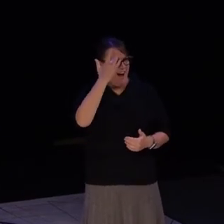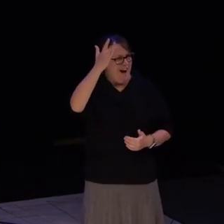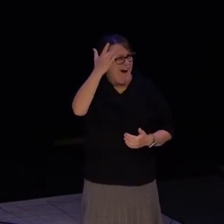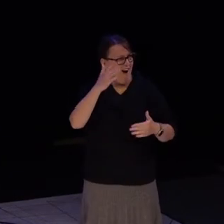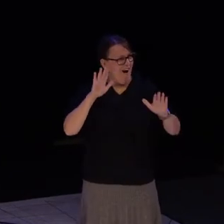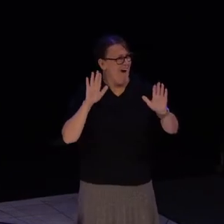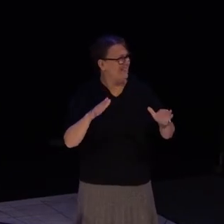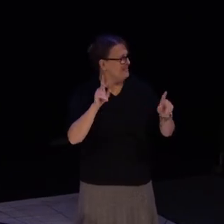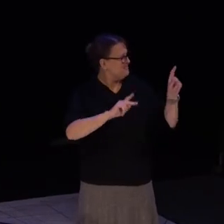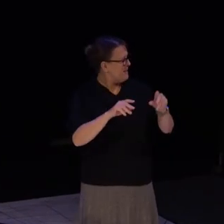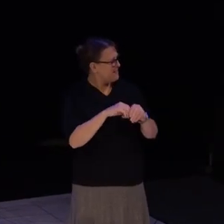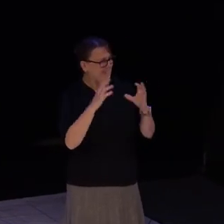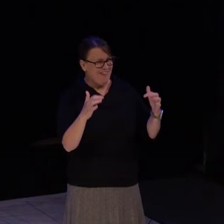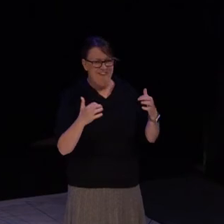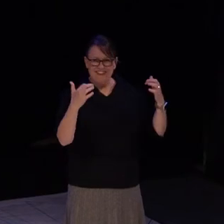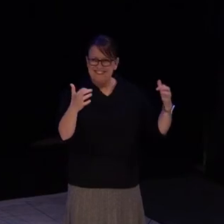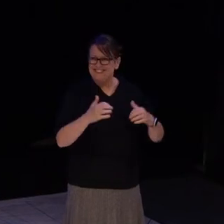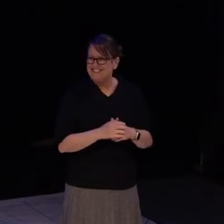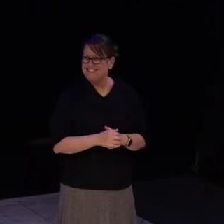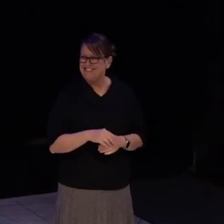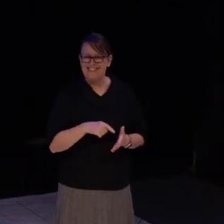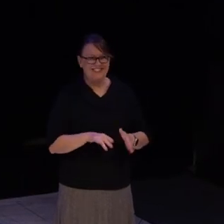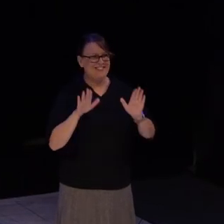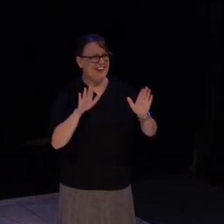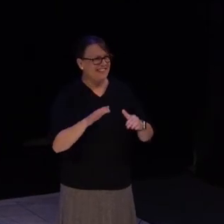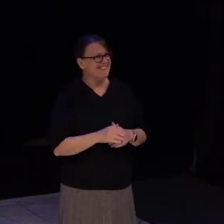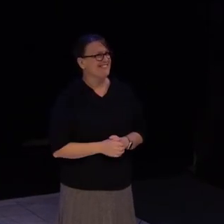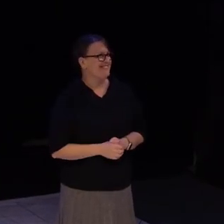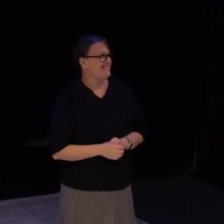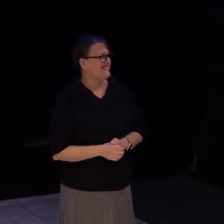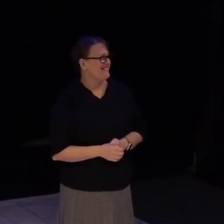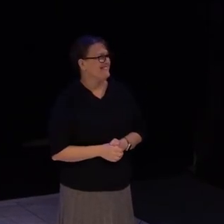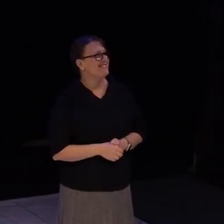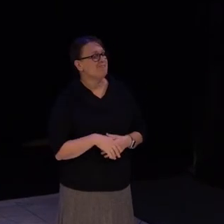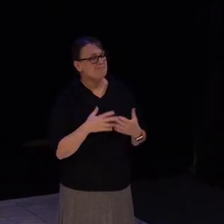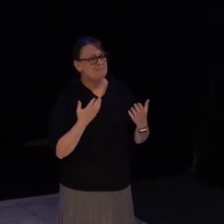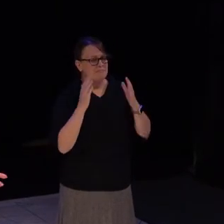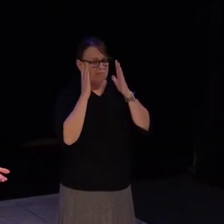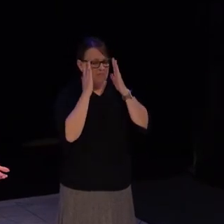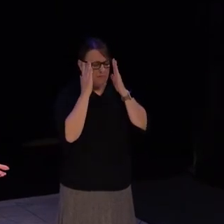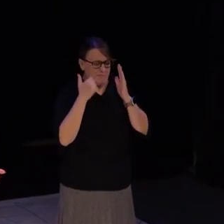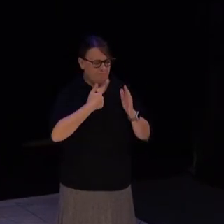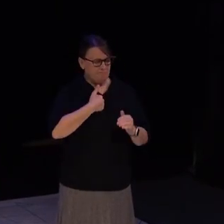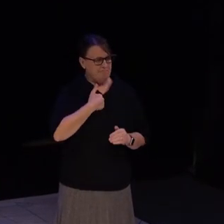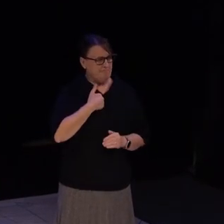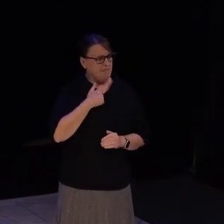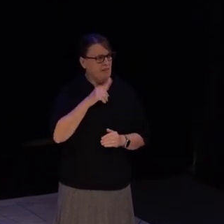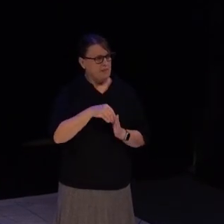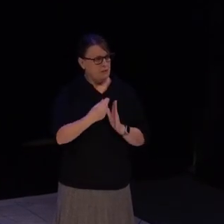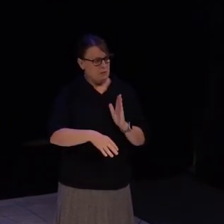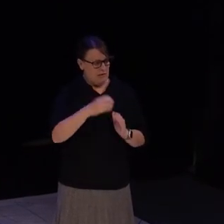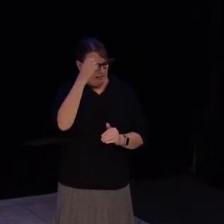in my presence. This is great. Okay so I was a student at Clemson from twenty-eleven to twenty-fifteen